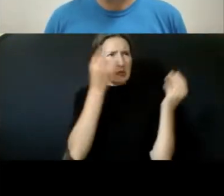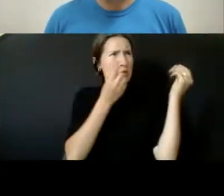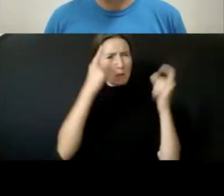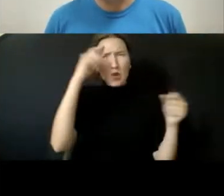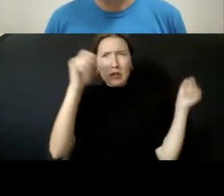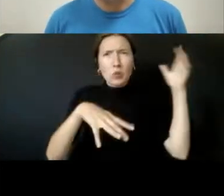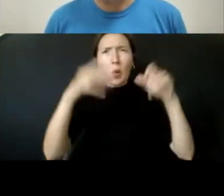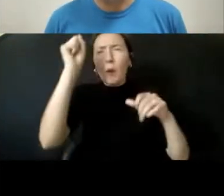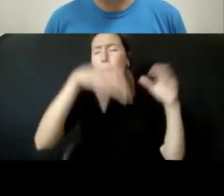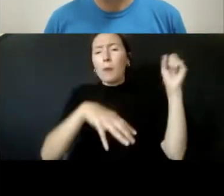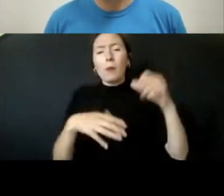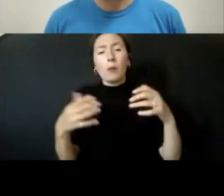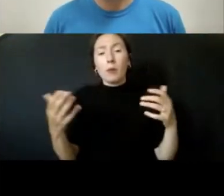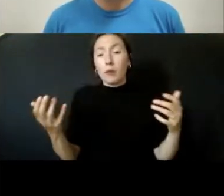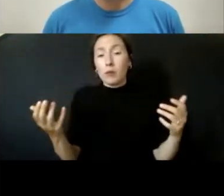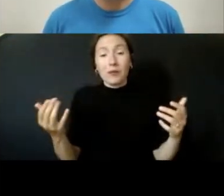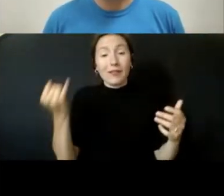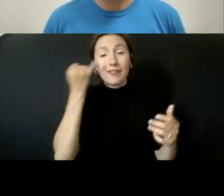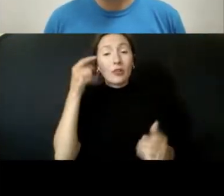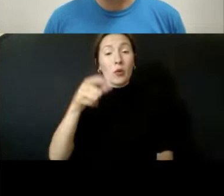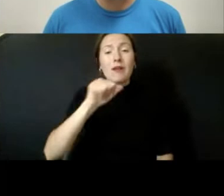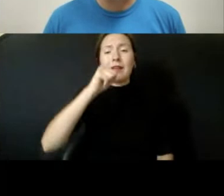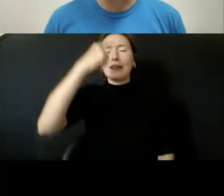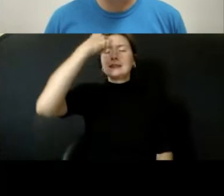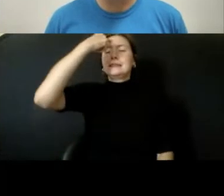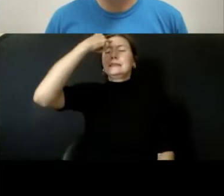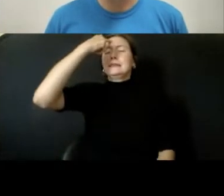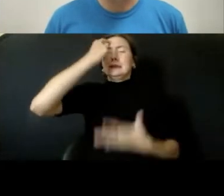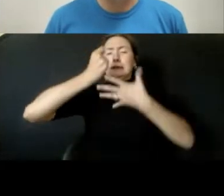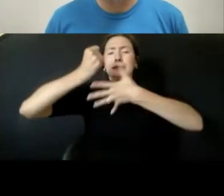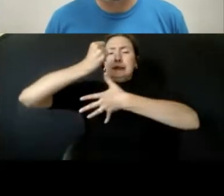you're not looking at stephen lambert's 12 lenses of accessibility for instance